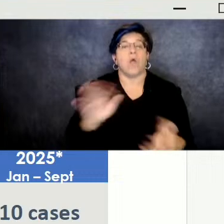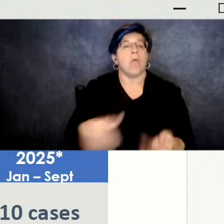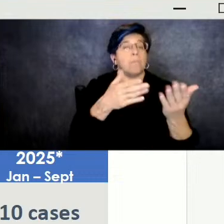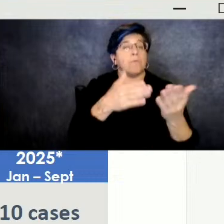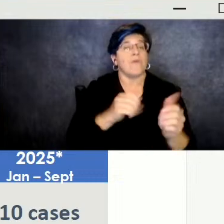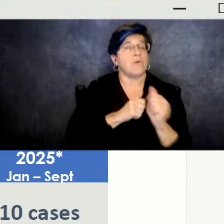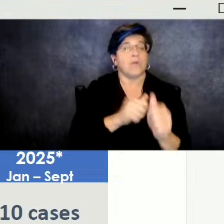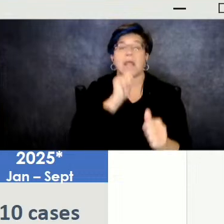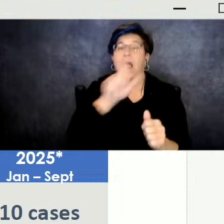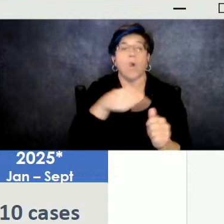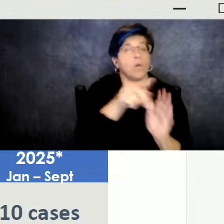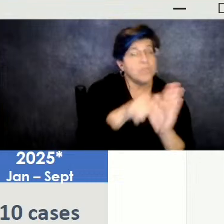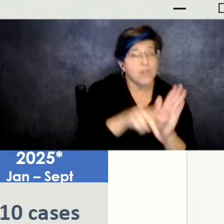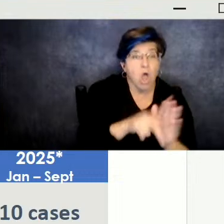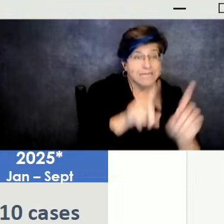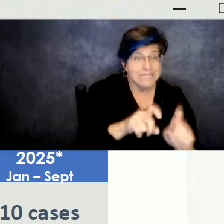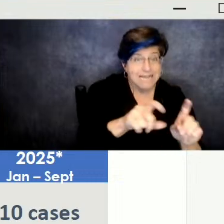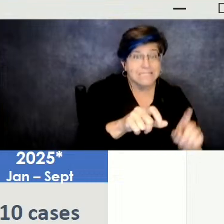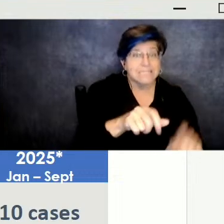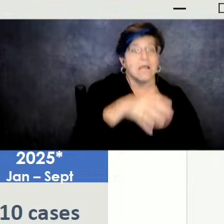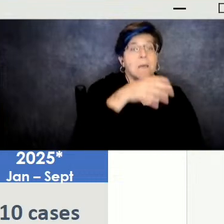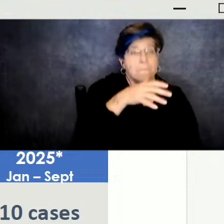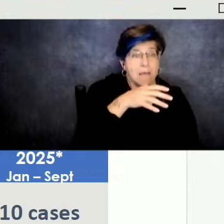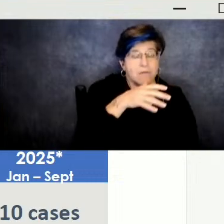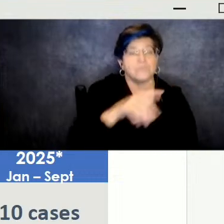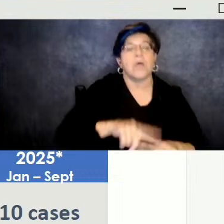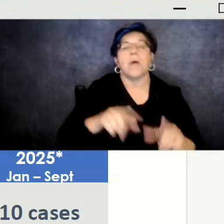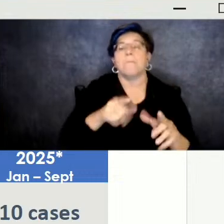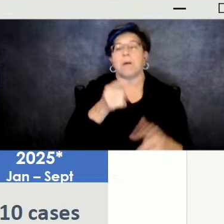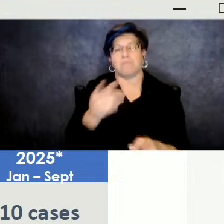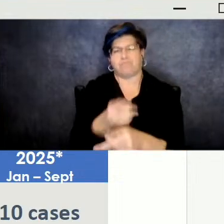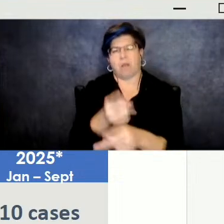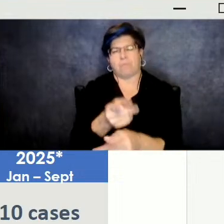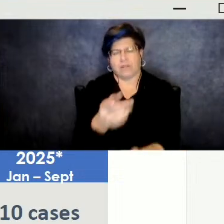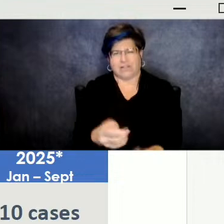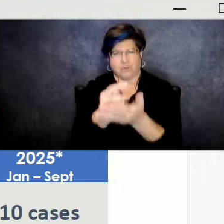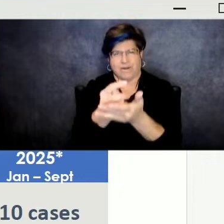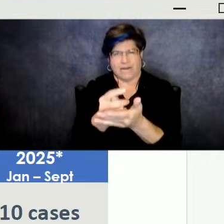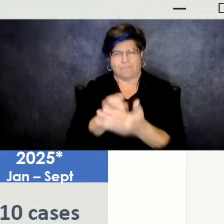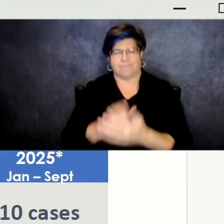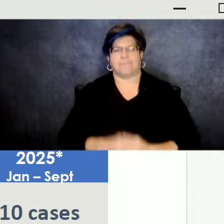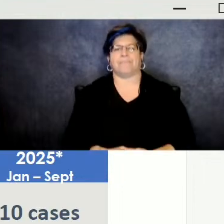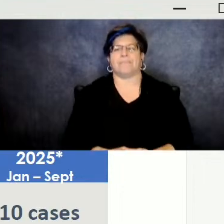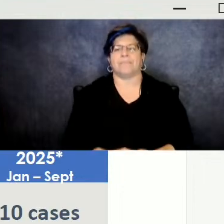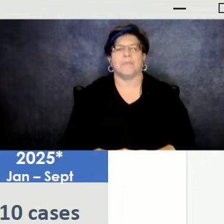SURE THAT OUR PROVIDERS WERE COMPLYING NOT JUST WITH THE LAW